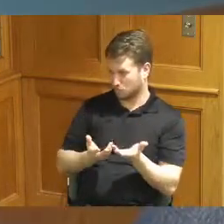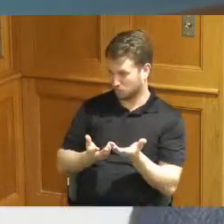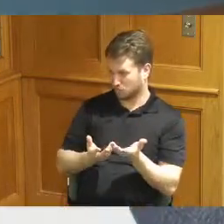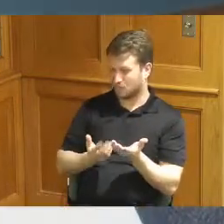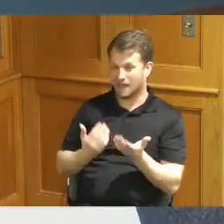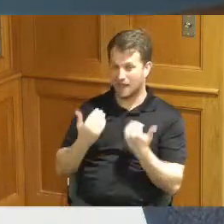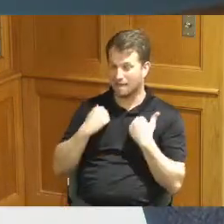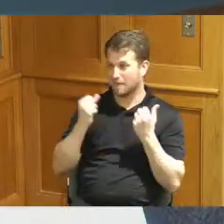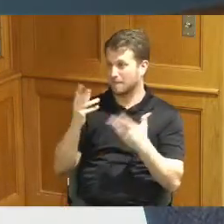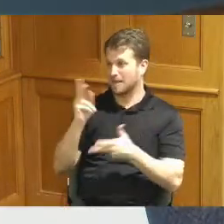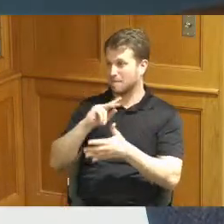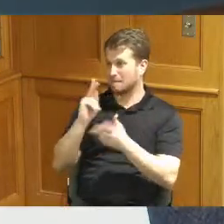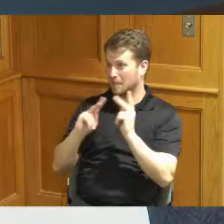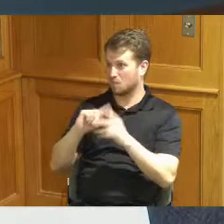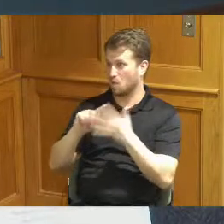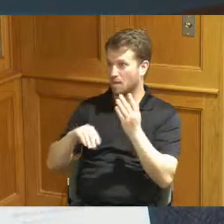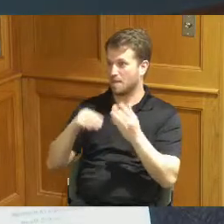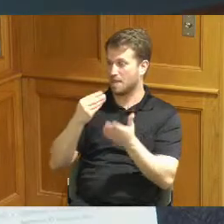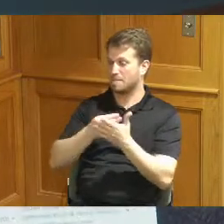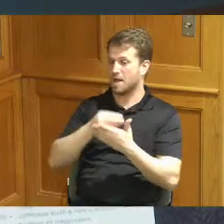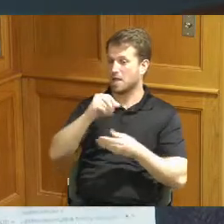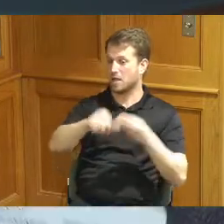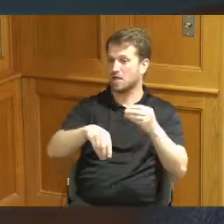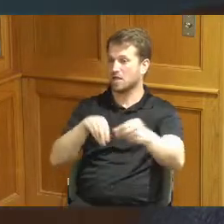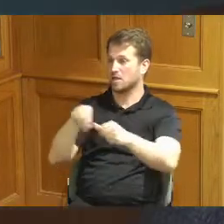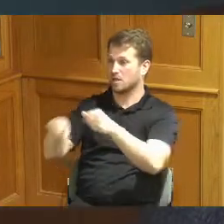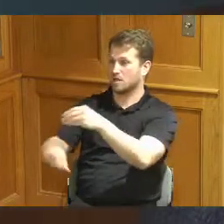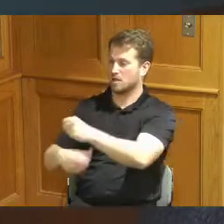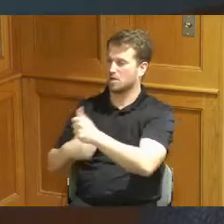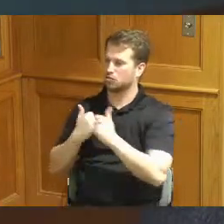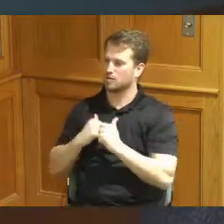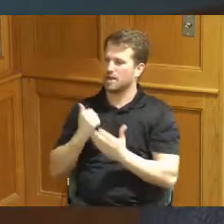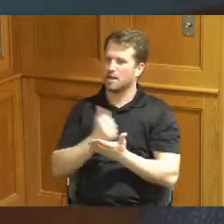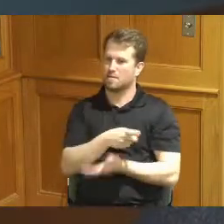lot of people getting money to try to get them to go in the house so there are people going in